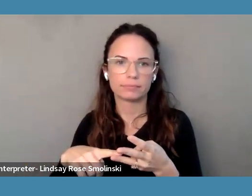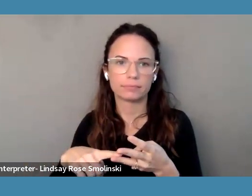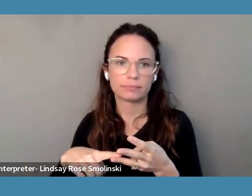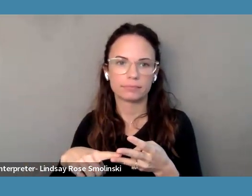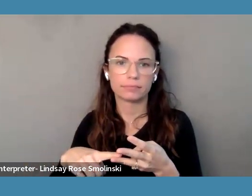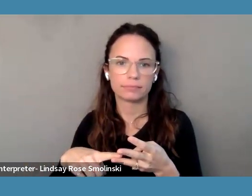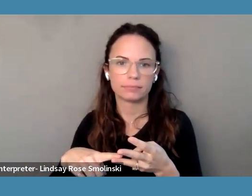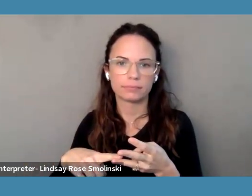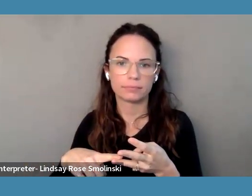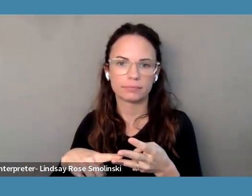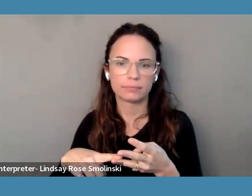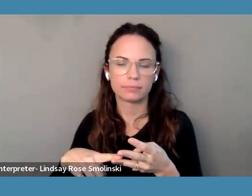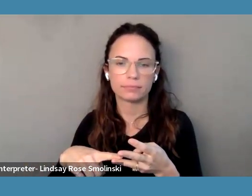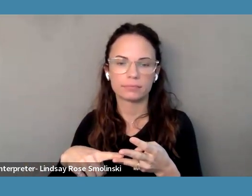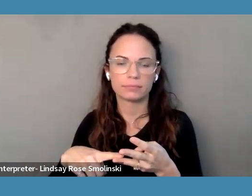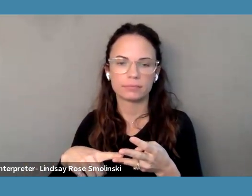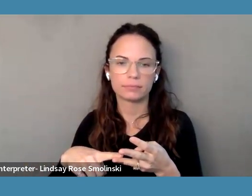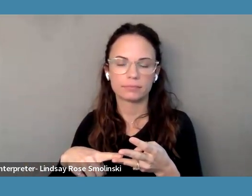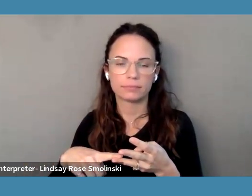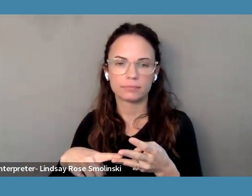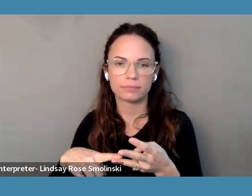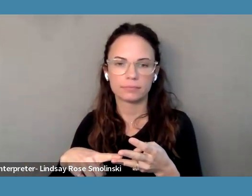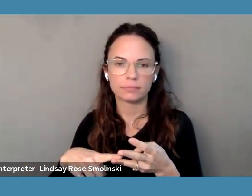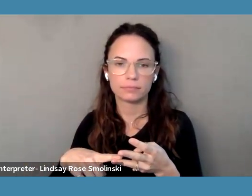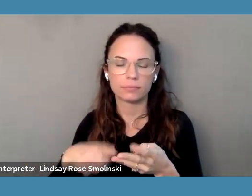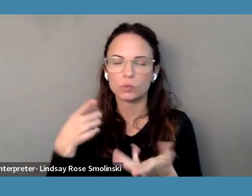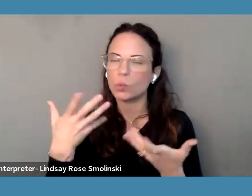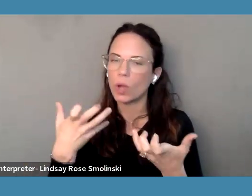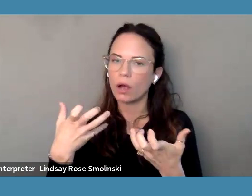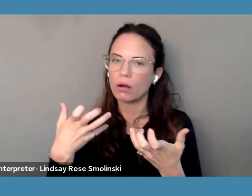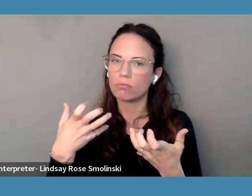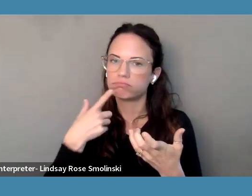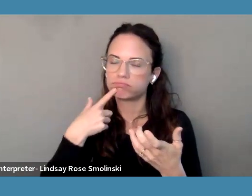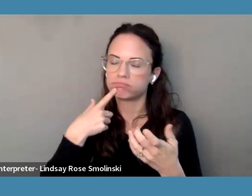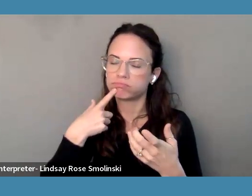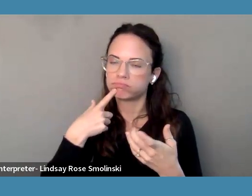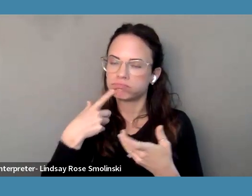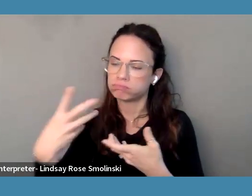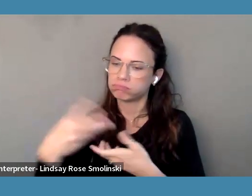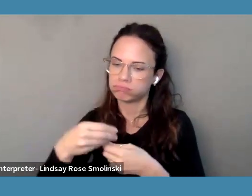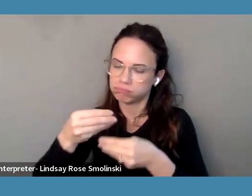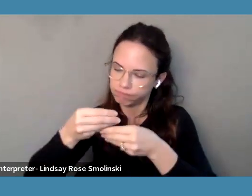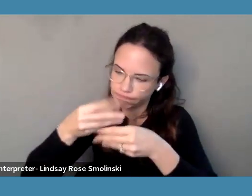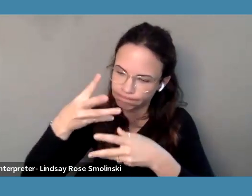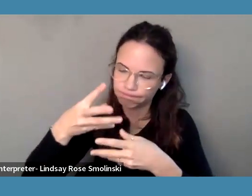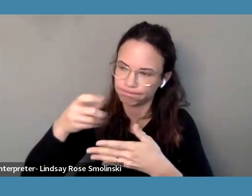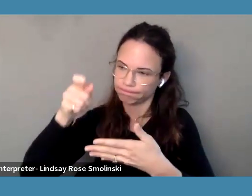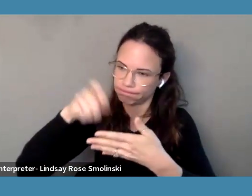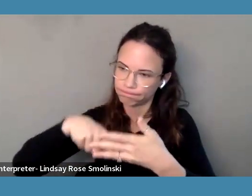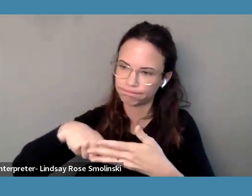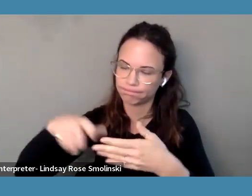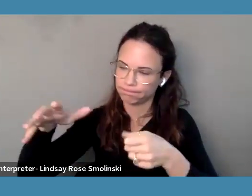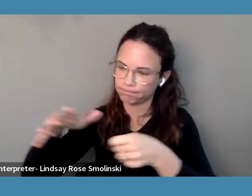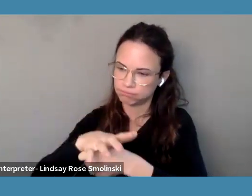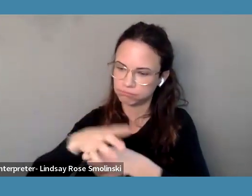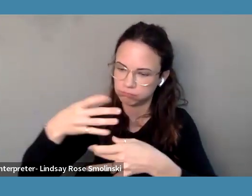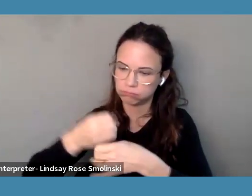and you would want those to be as comprehensive as possible regarding the maladaptive behaviors